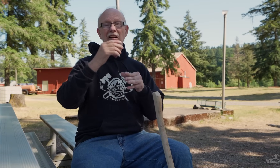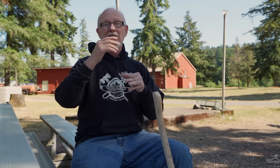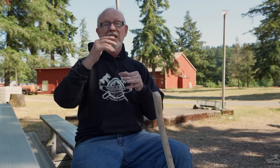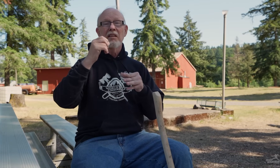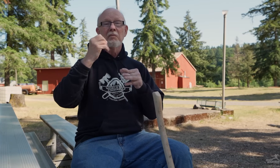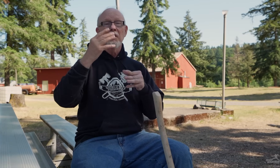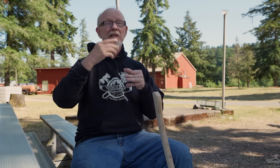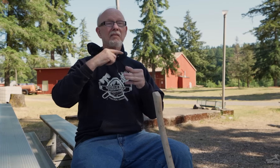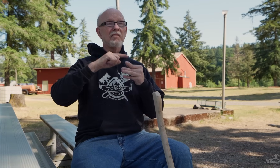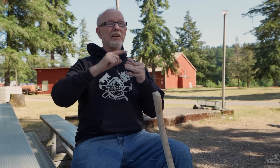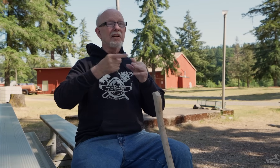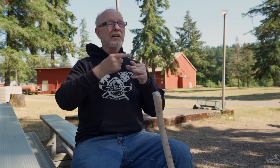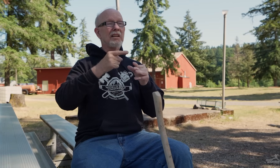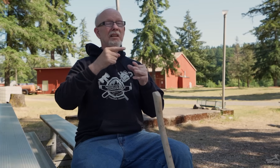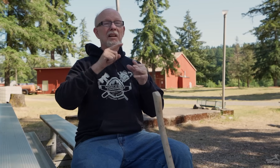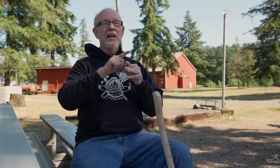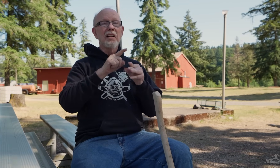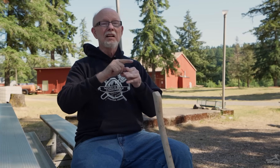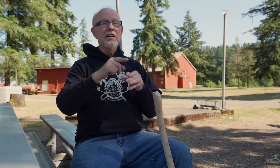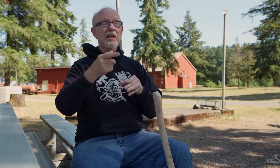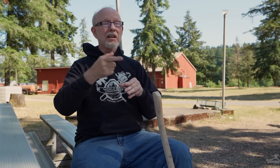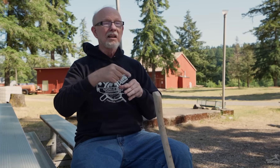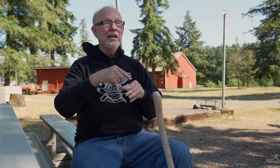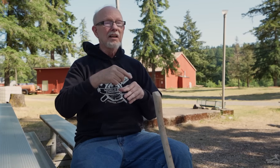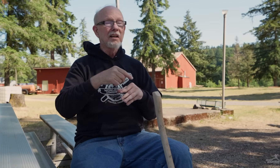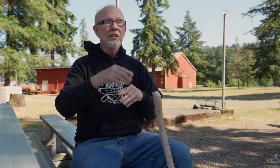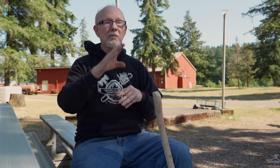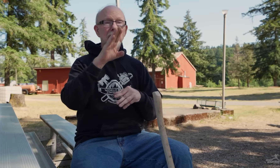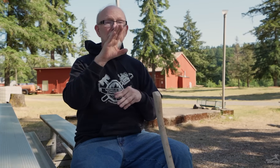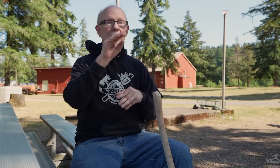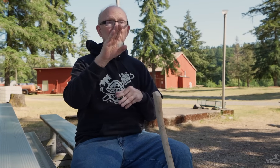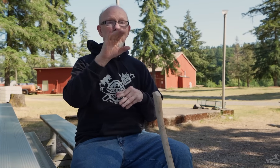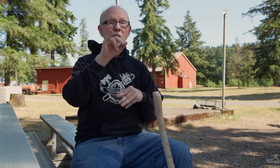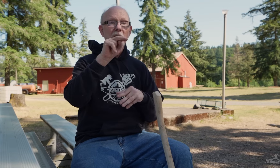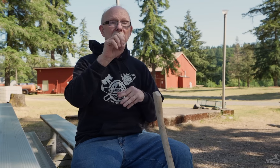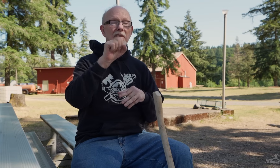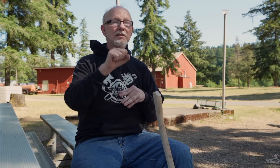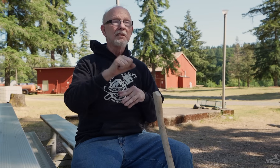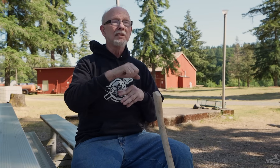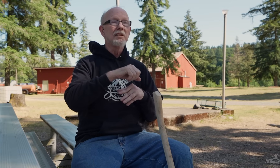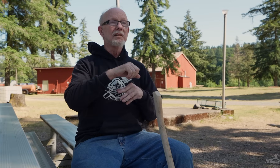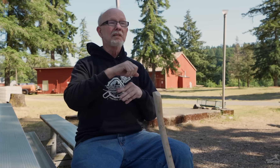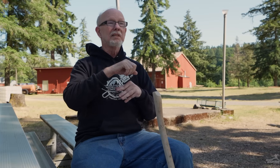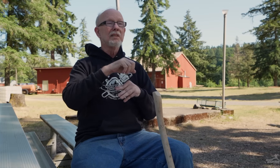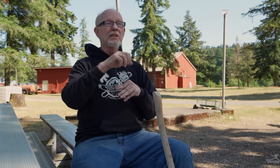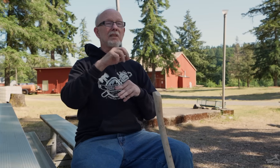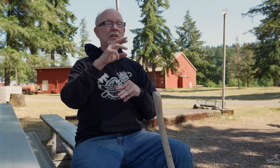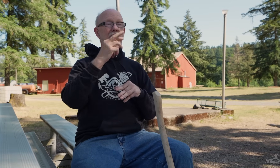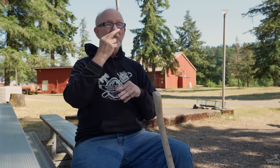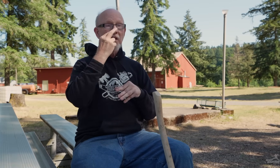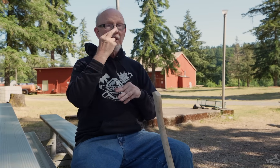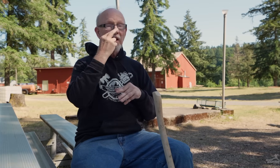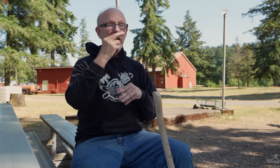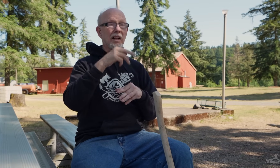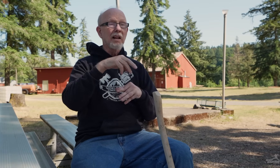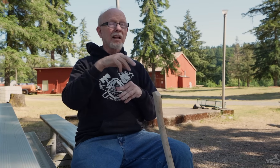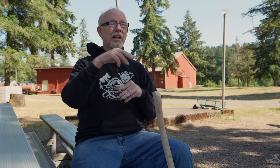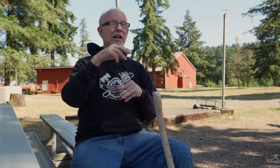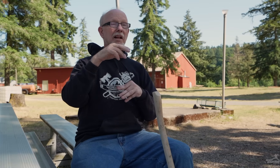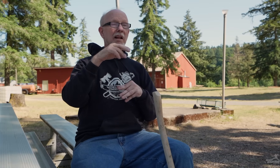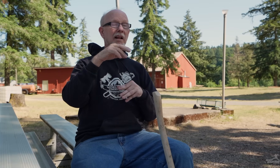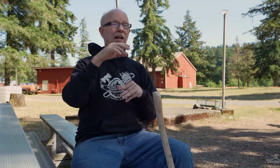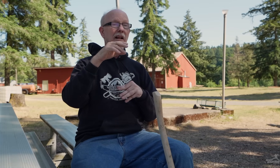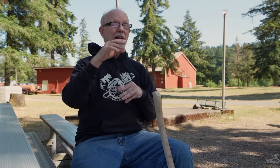My friends, Bob Jones and Jim Randall worked here too.